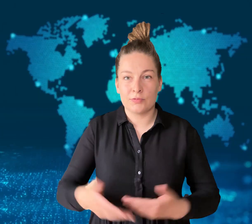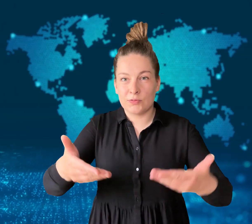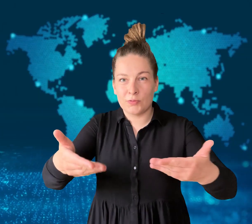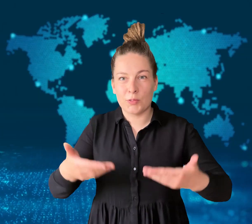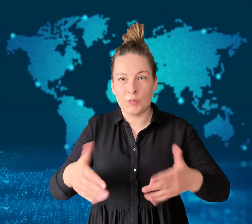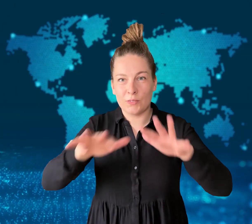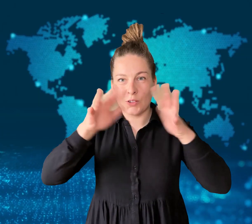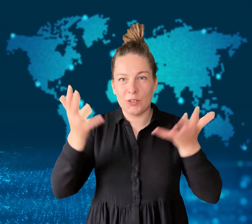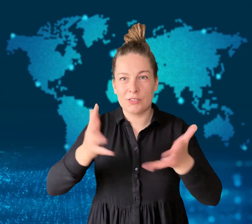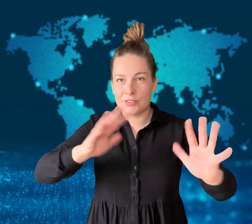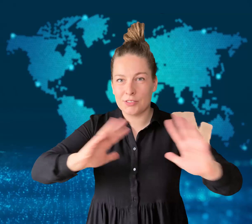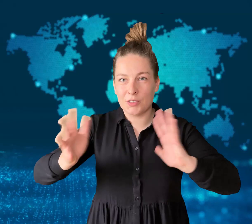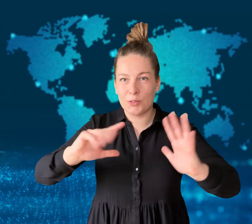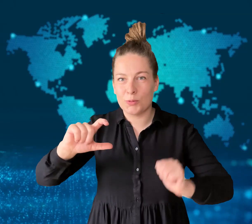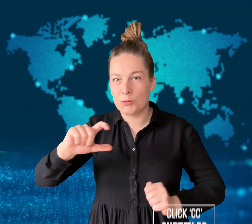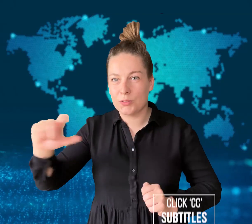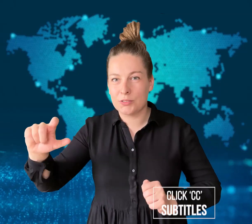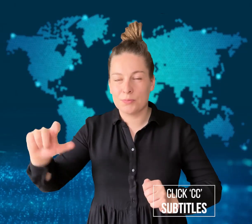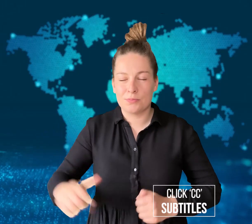Welcome to WorldSign Week!